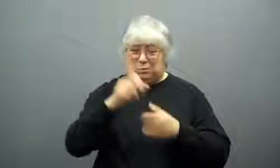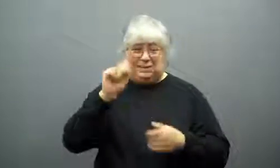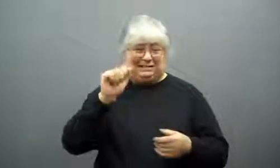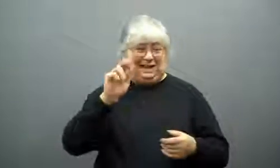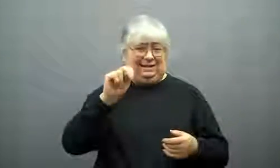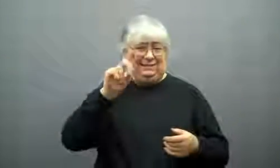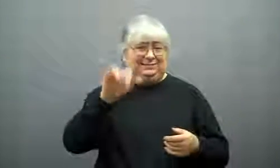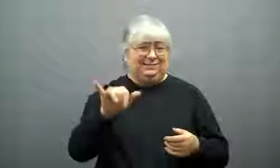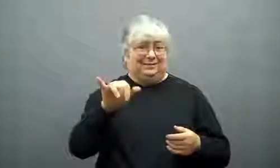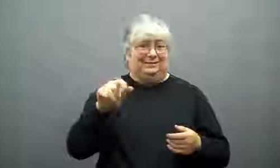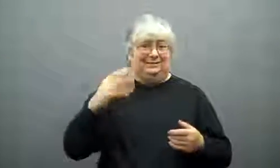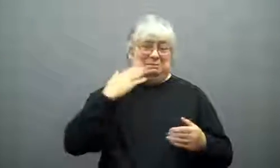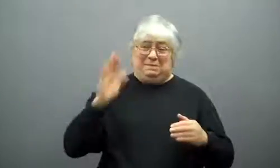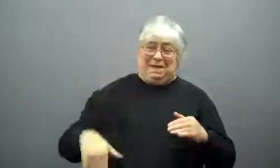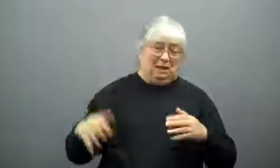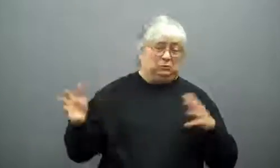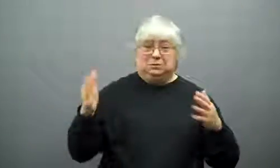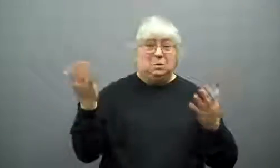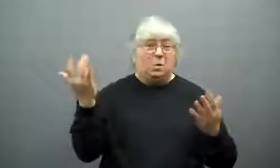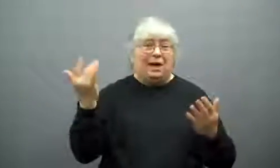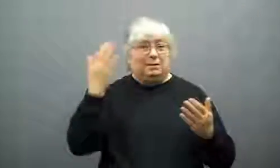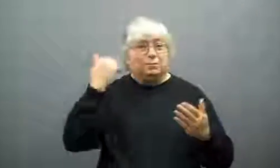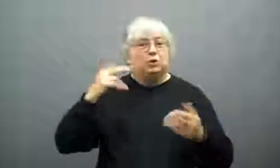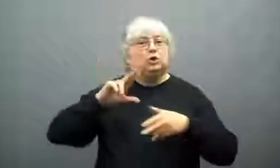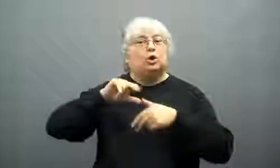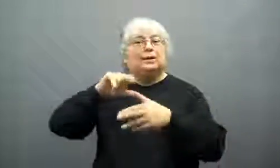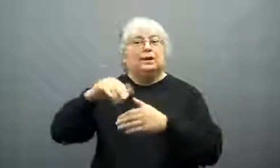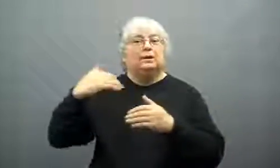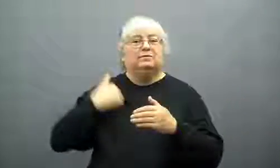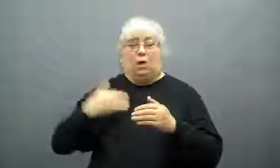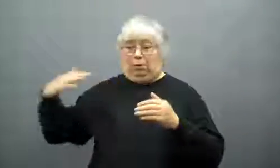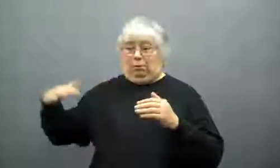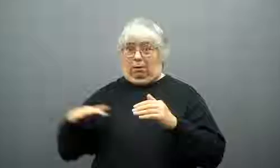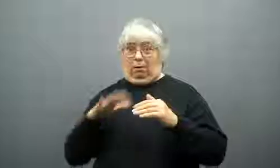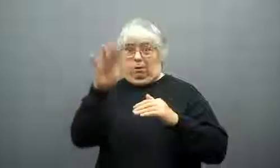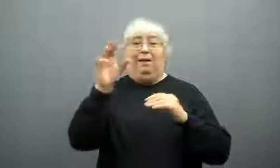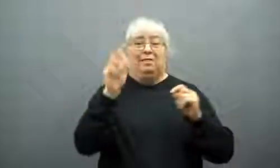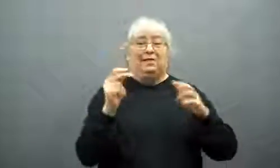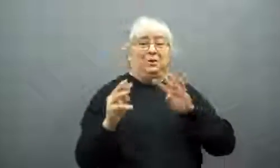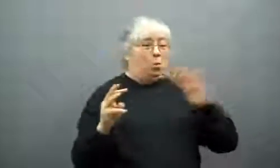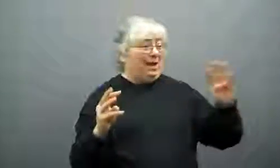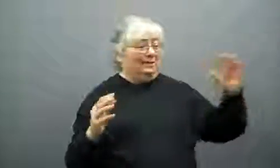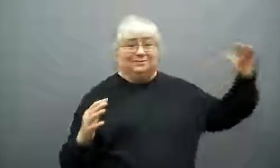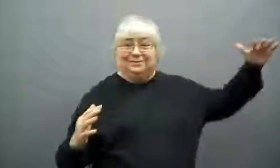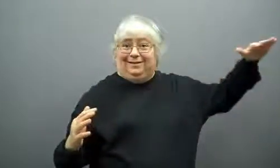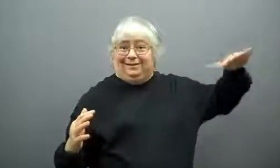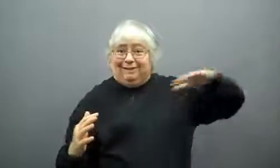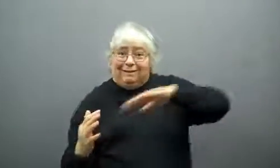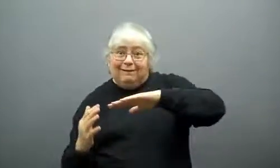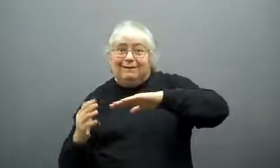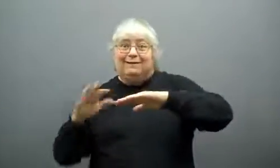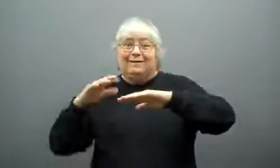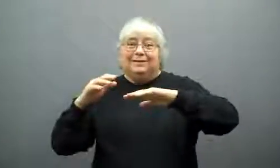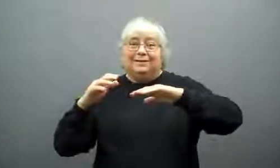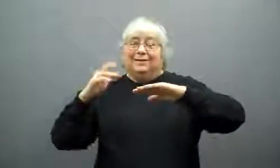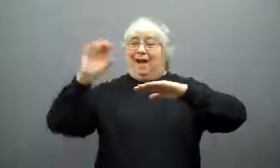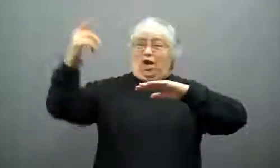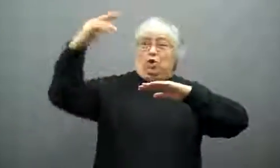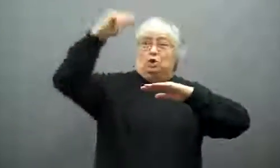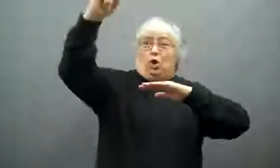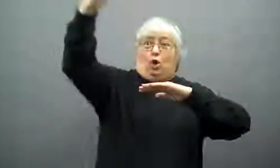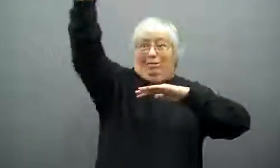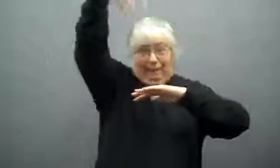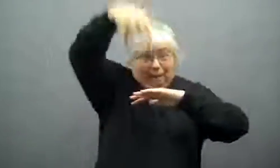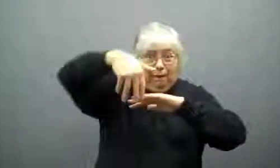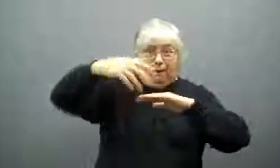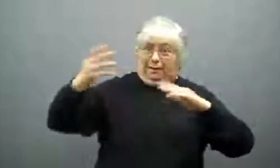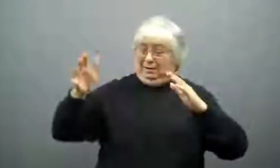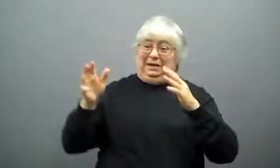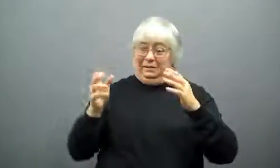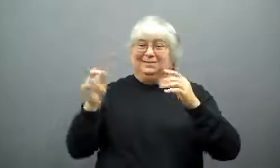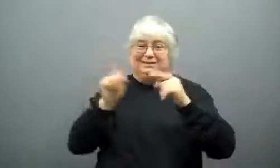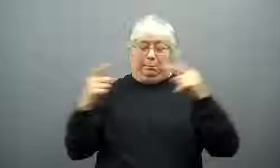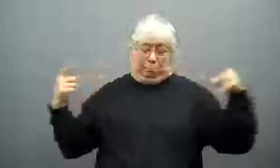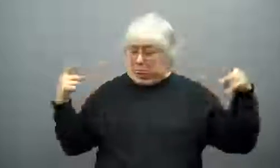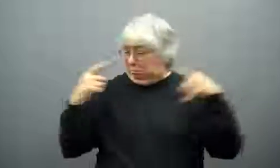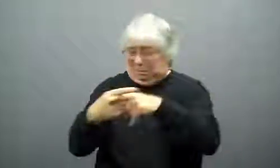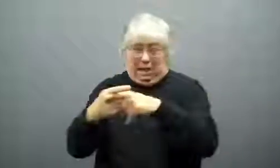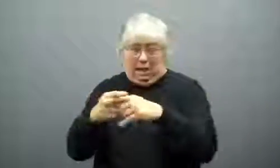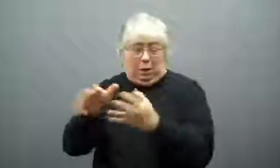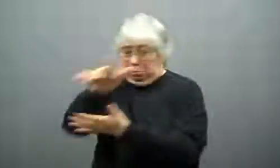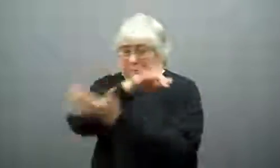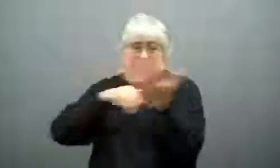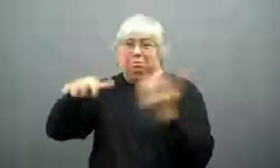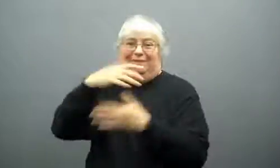Remember the storm Sandy? That was really bad because of the hurricane